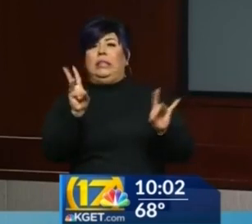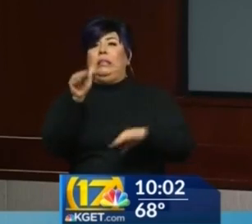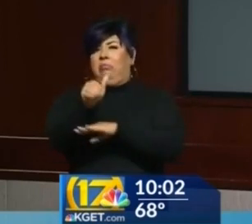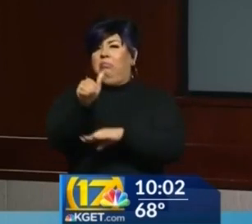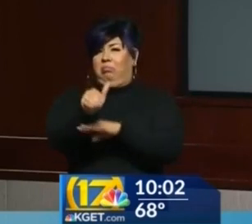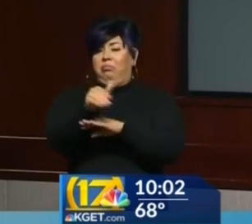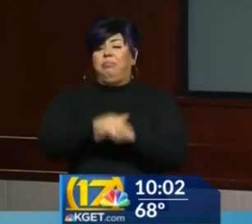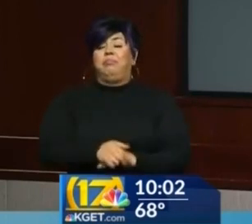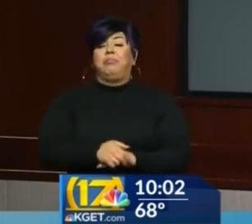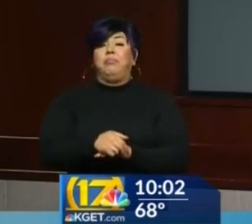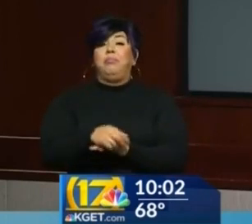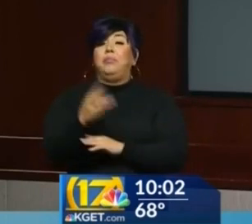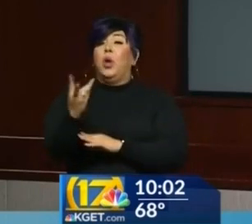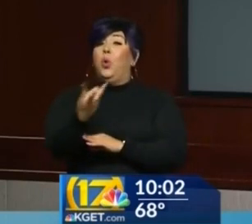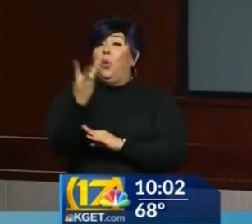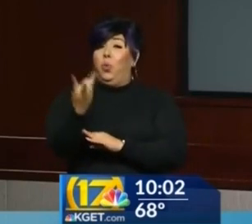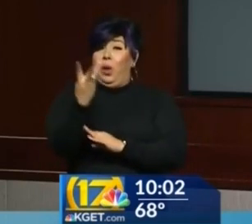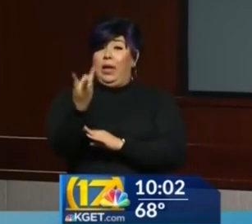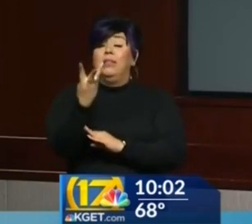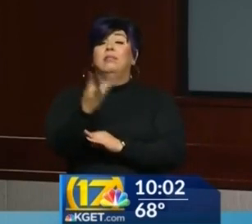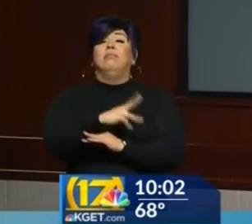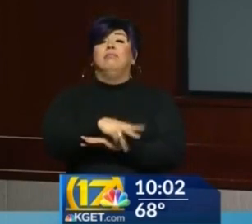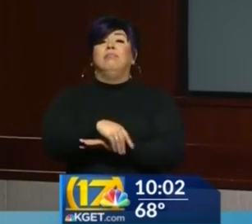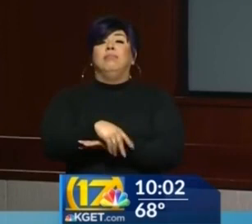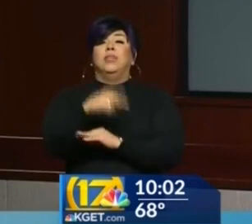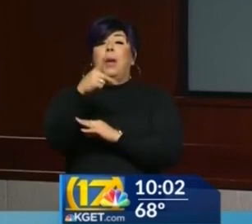OF HUMAN SERVICES AND THAT'S AT THE CORNER OF CALIFORNIA AVENUE